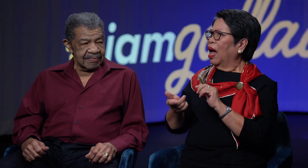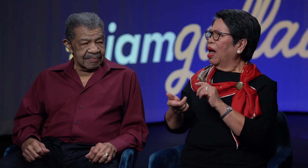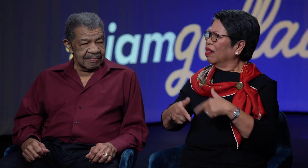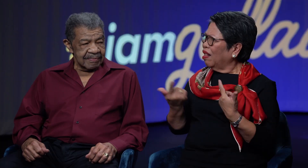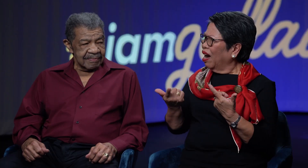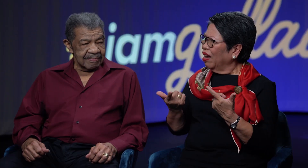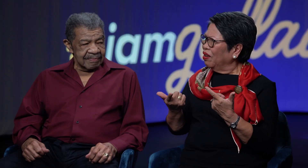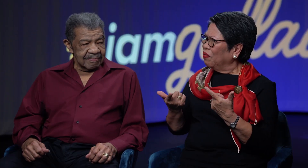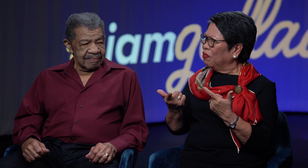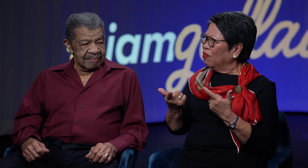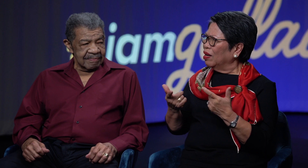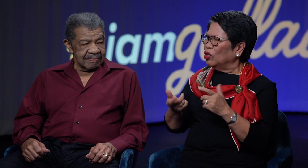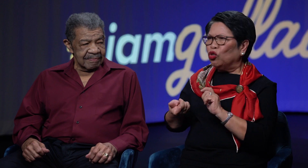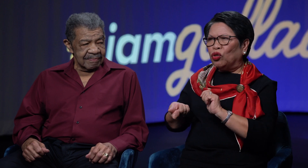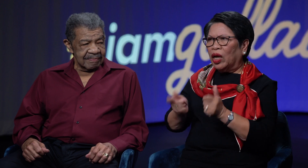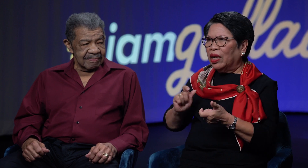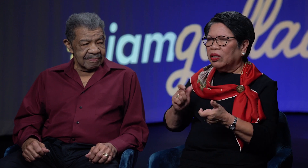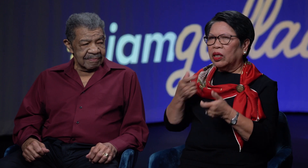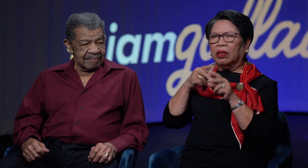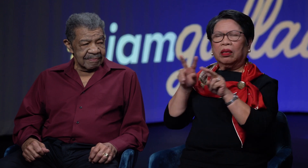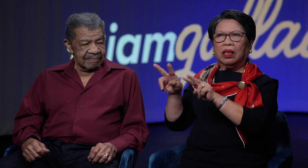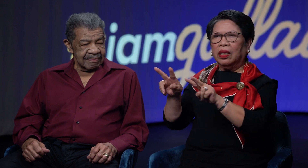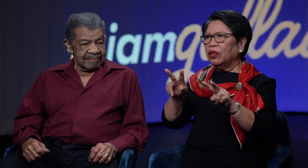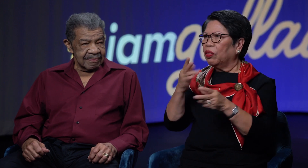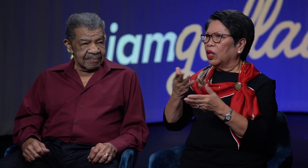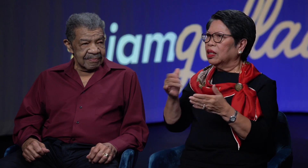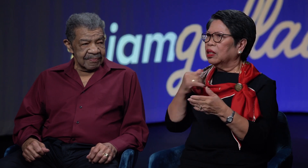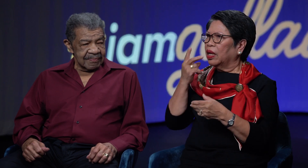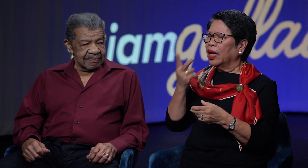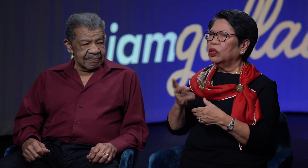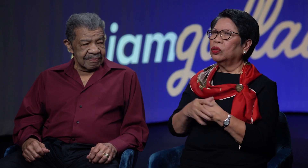and life changing experience to see the things I saw.